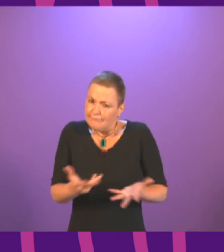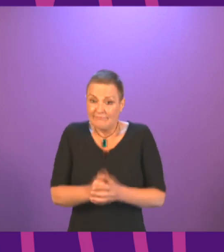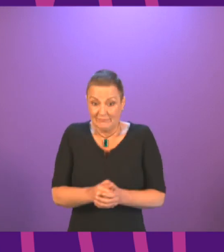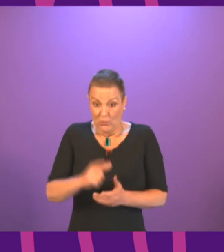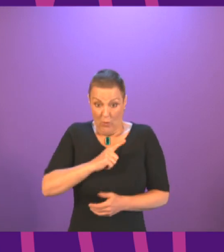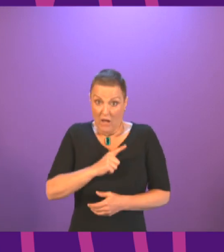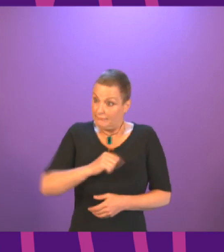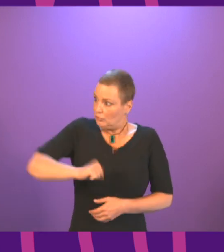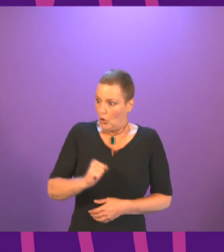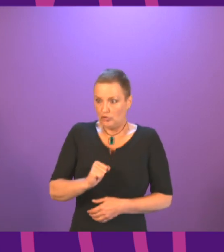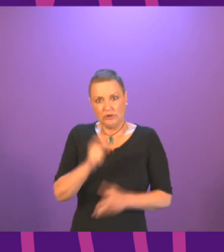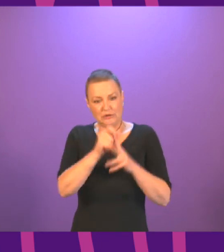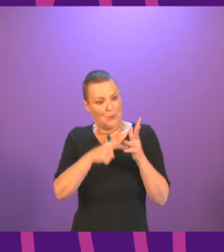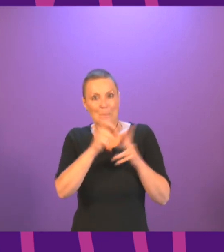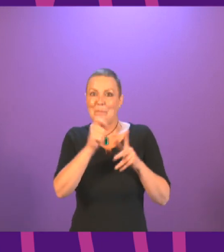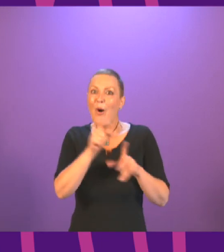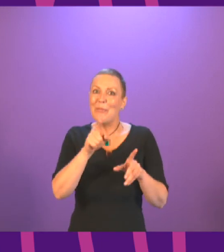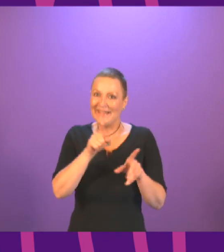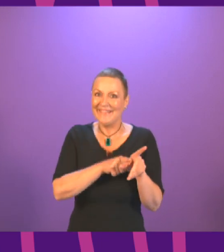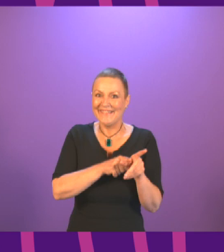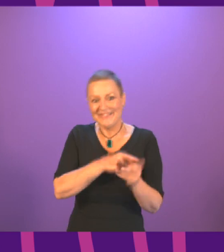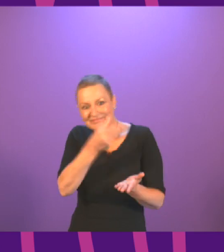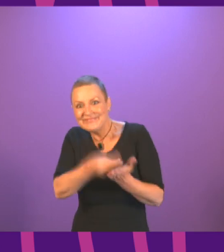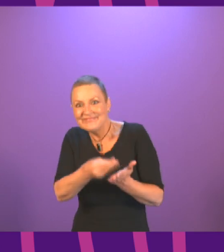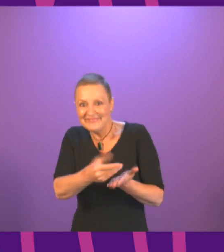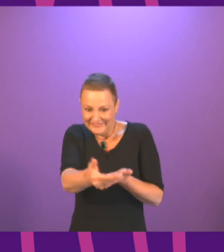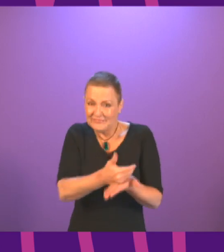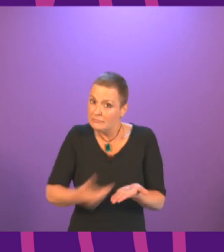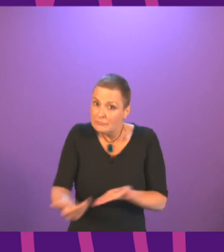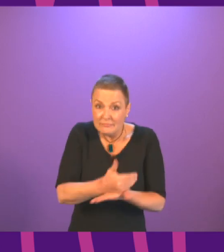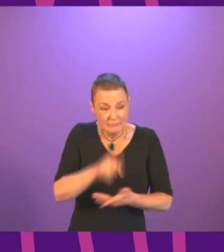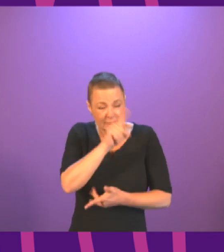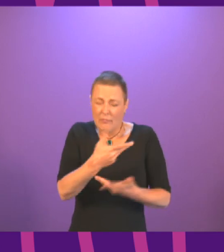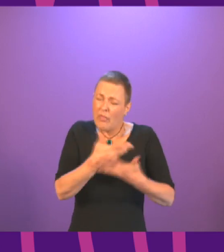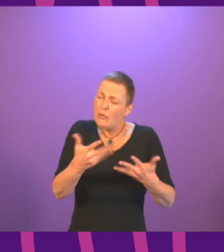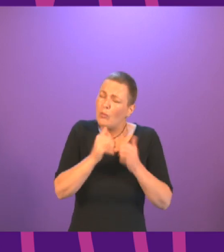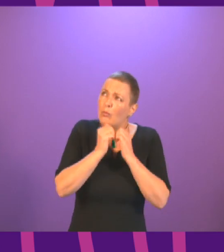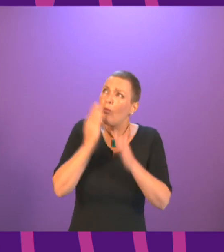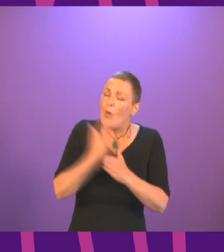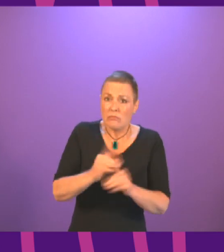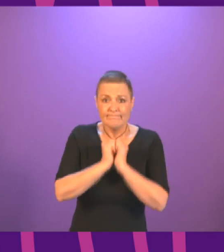face. The Scottish poppy appeal does excellent work that is so valuable to so many people.